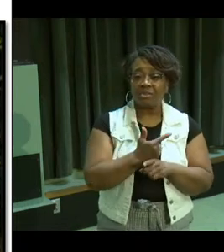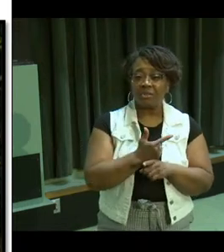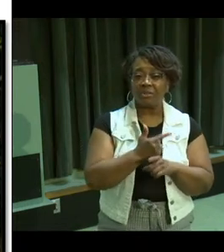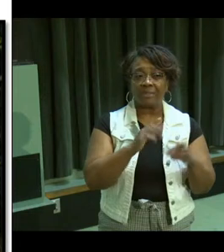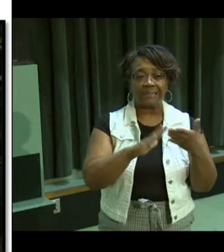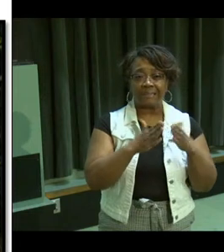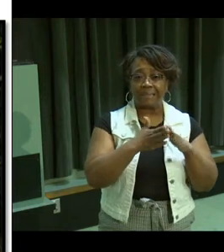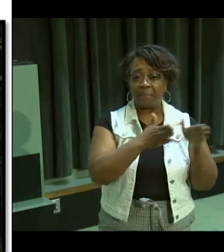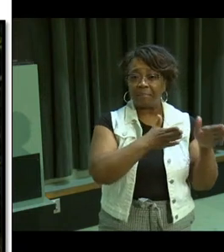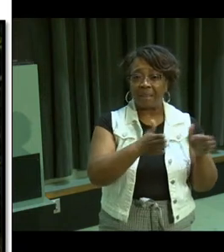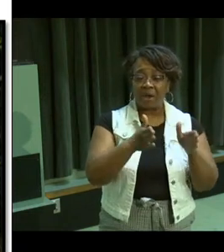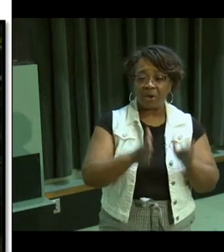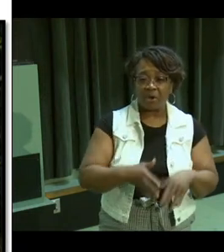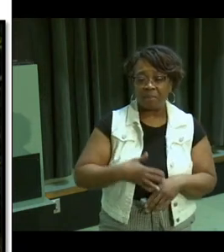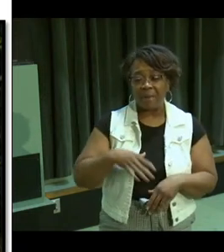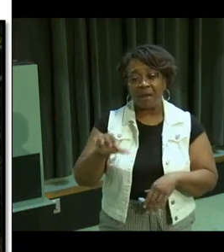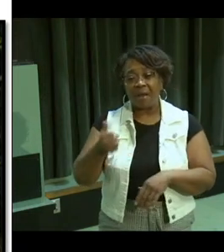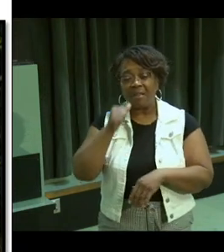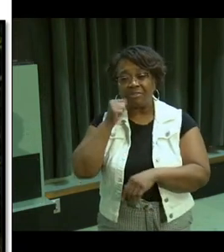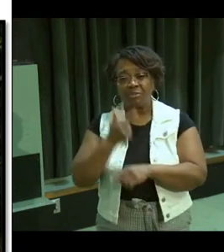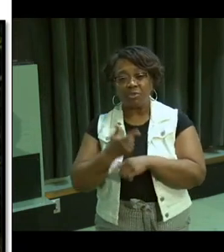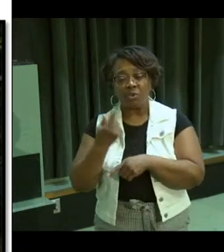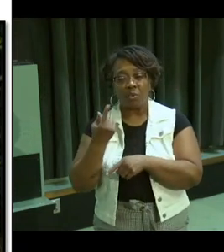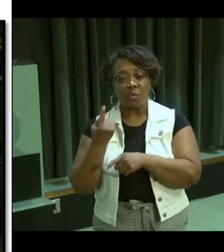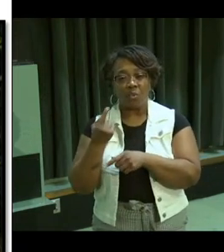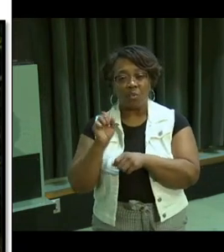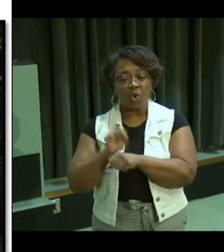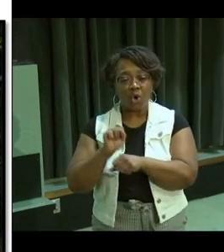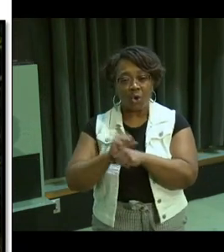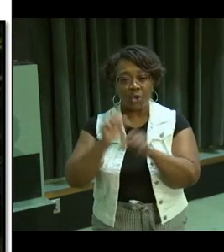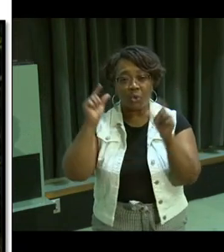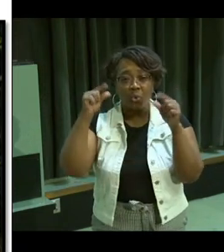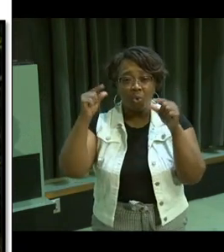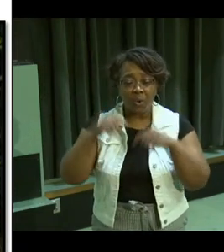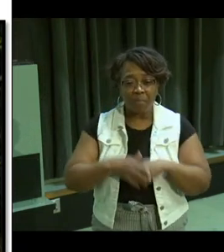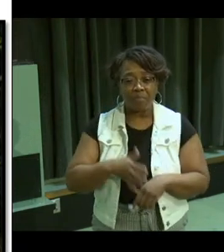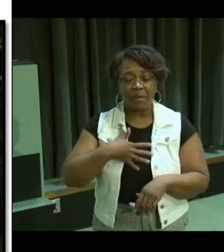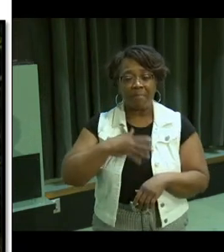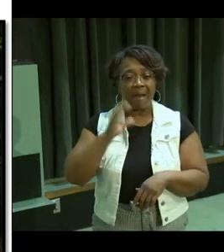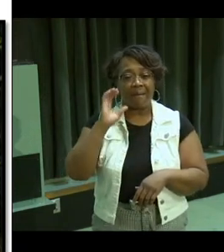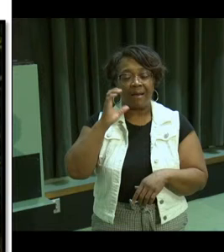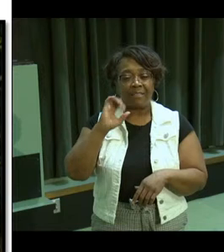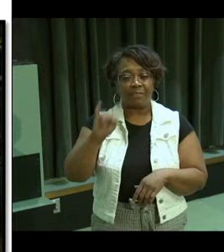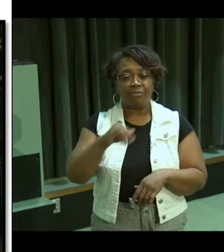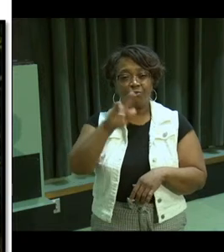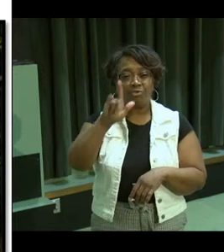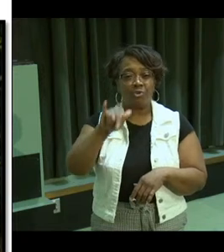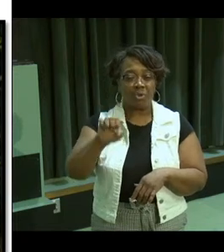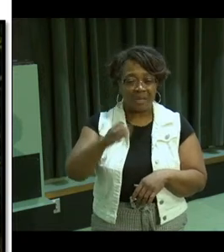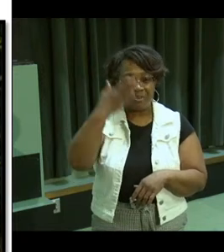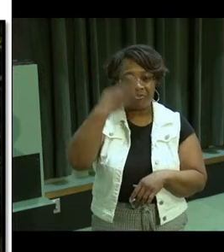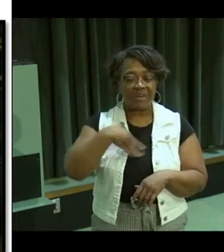My other sister works at Google.